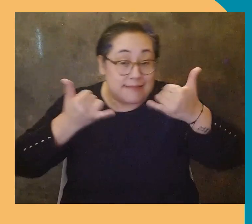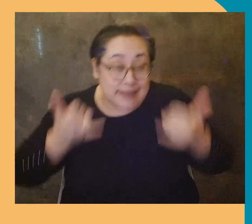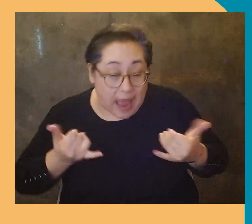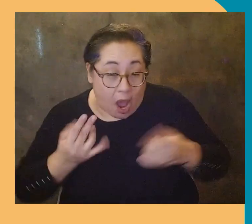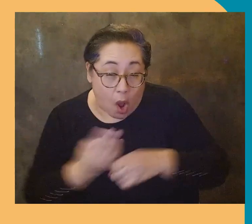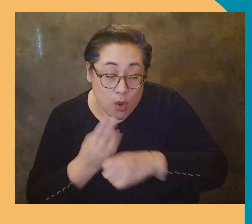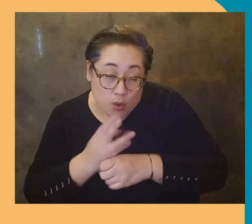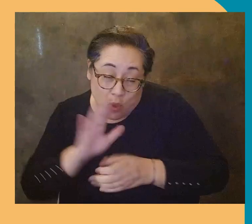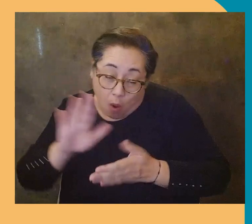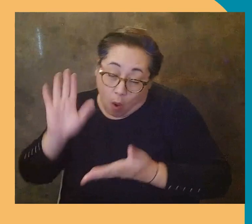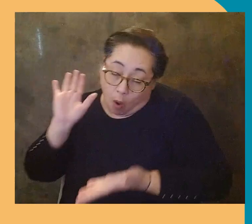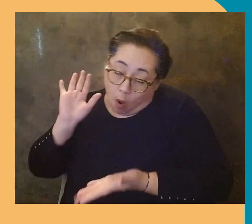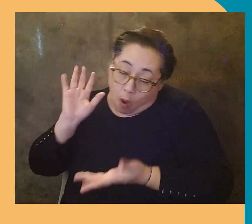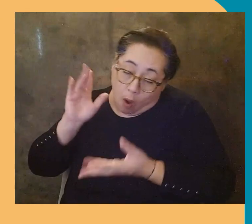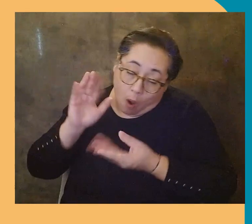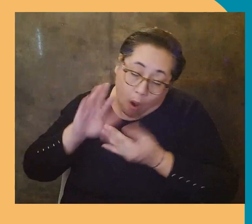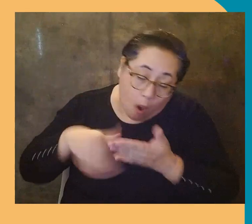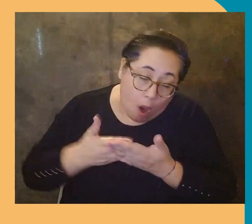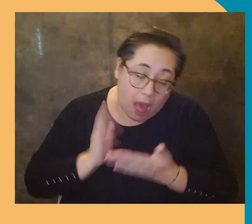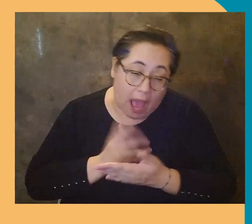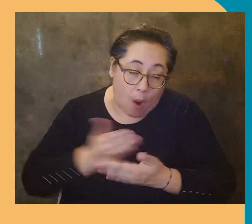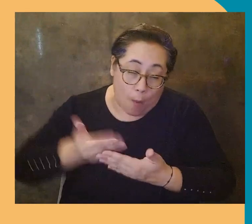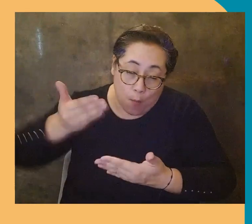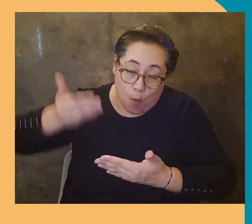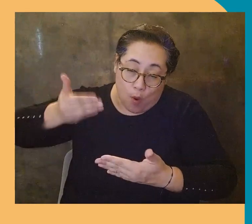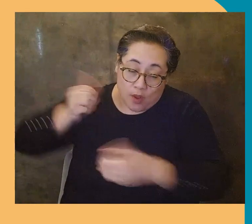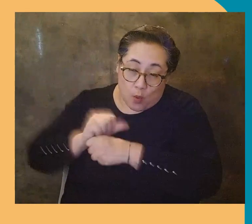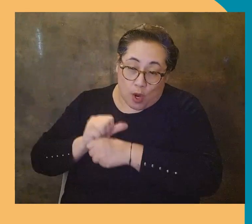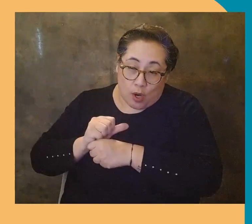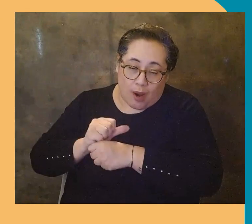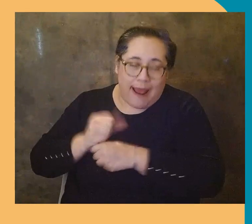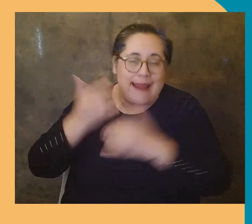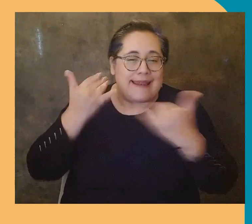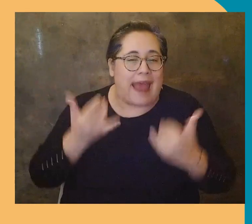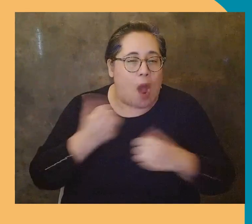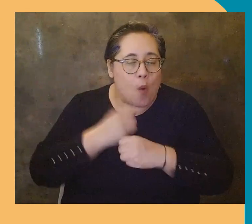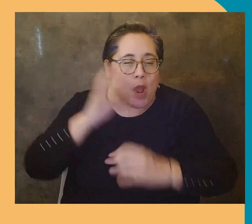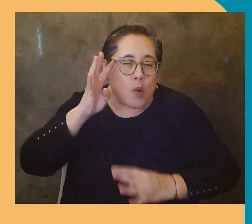Now we use all of that previous work to build something new.